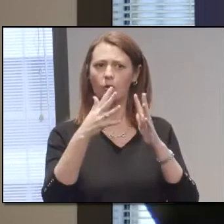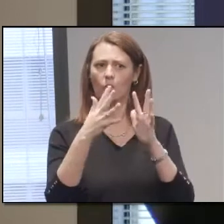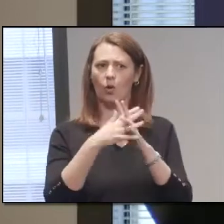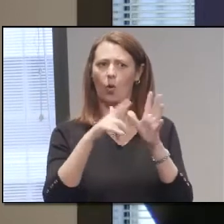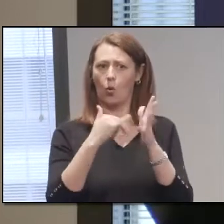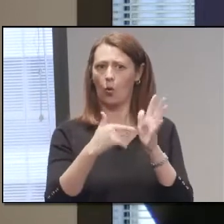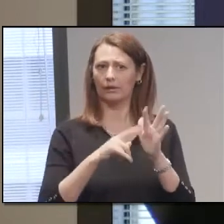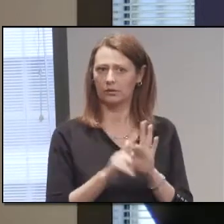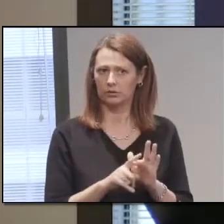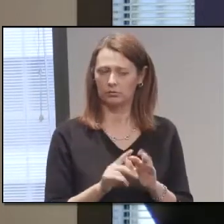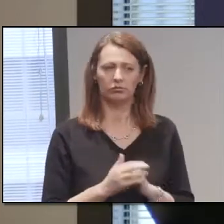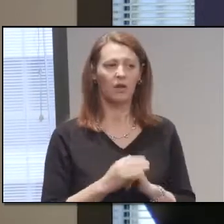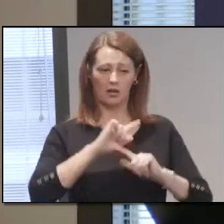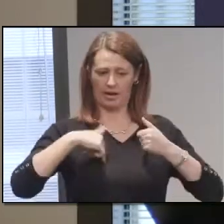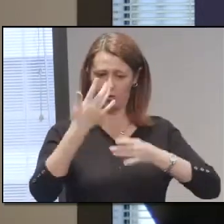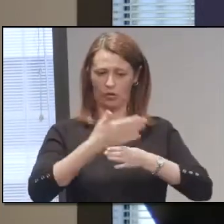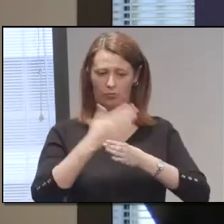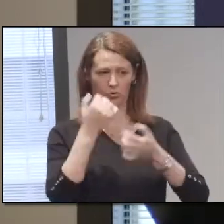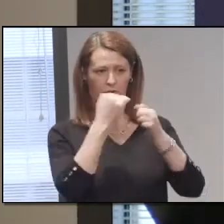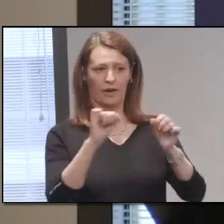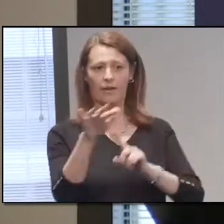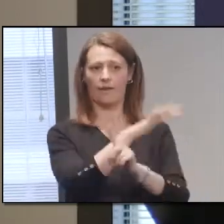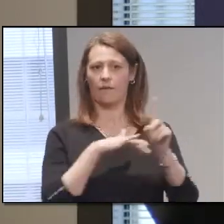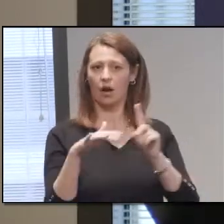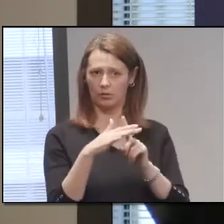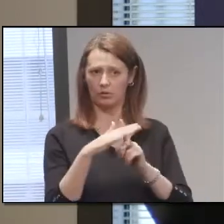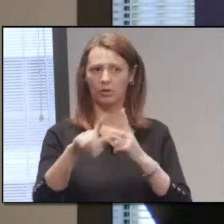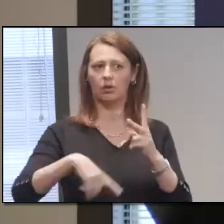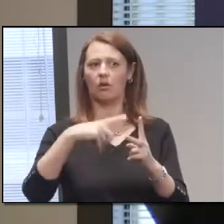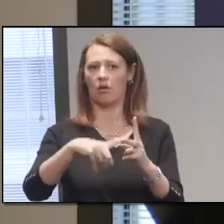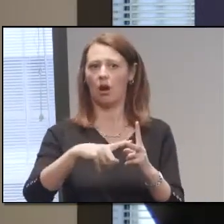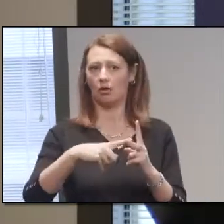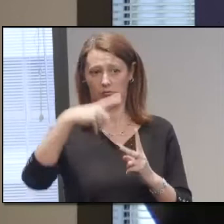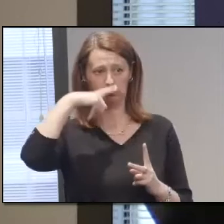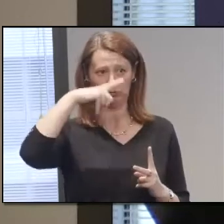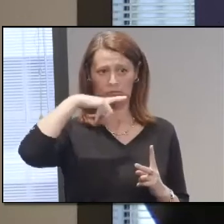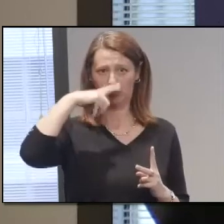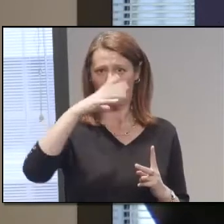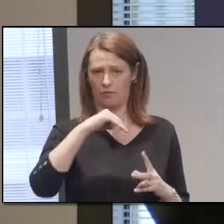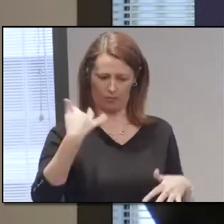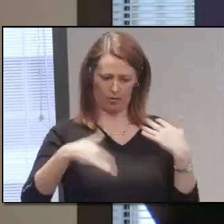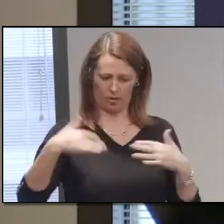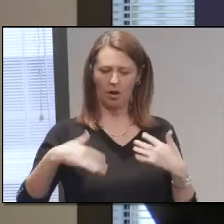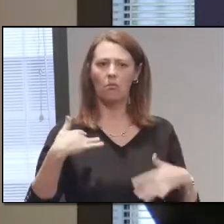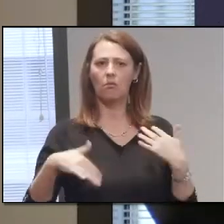is actually to protect the environment and humans from the harmful effects of pollution and waste